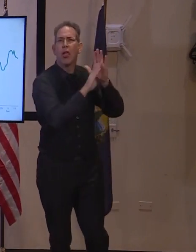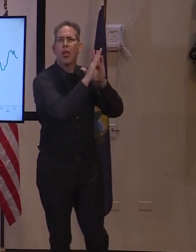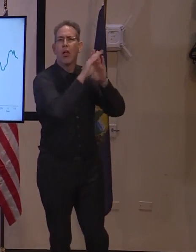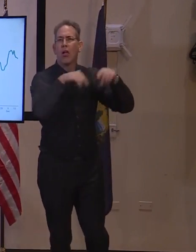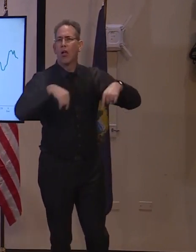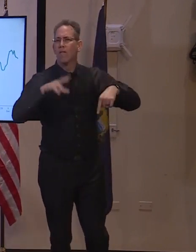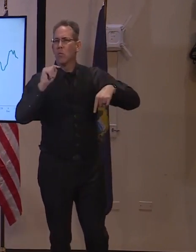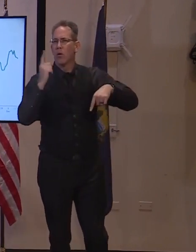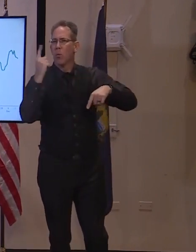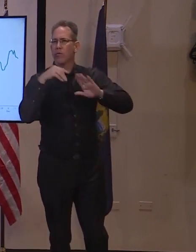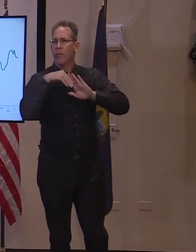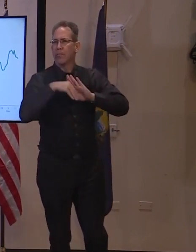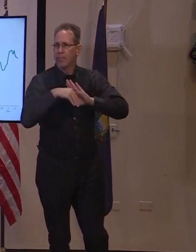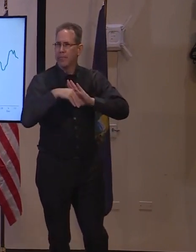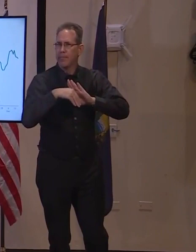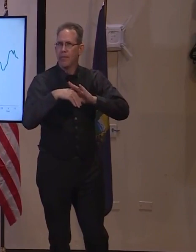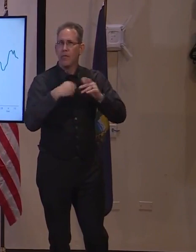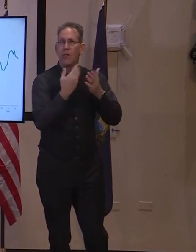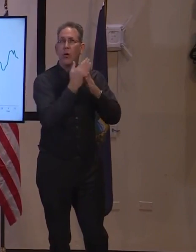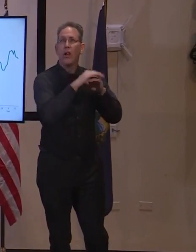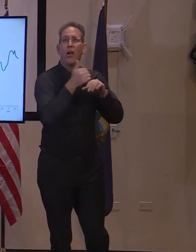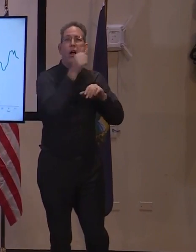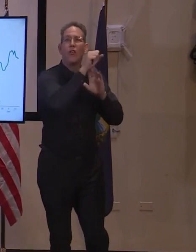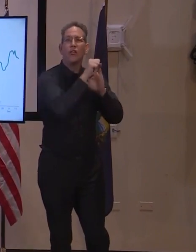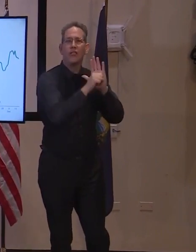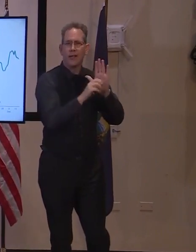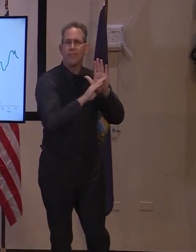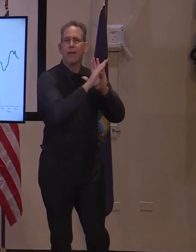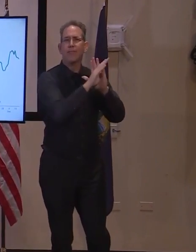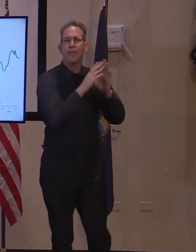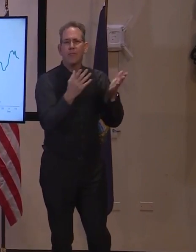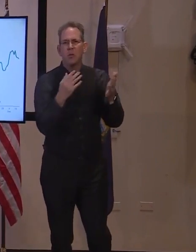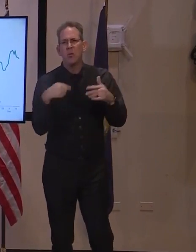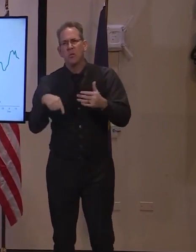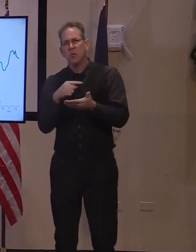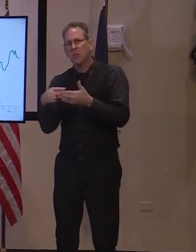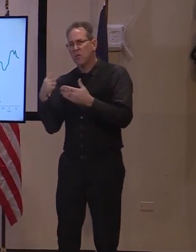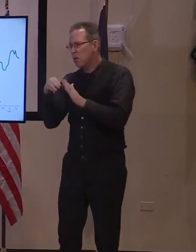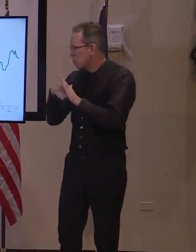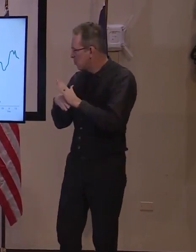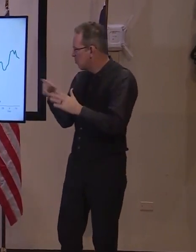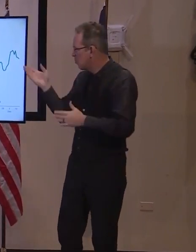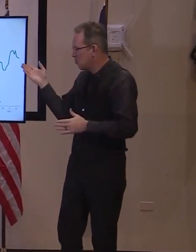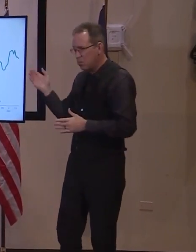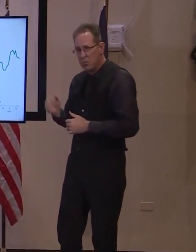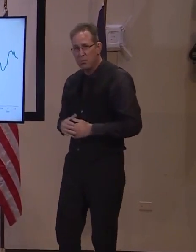with 350 fewer cases this week, uh, than what we reported last week. And